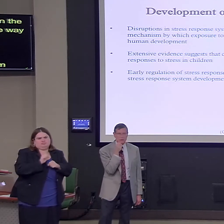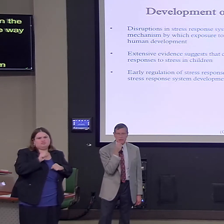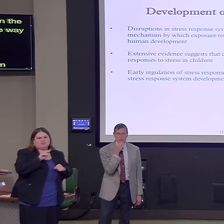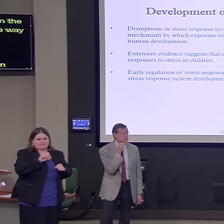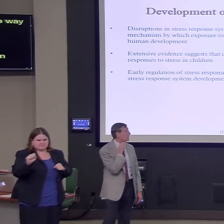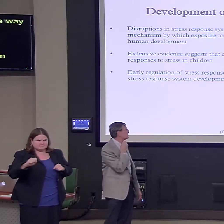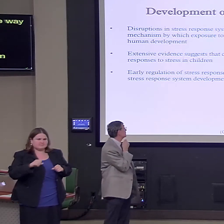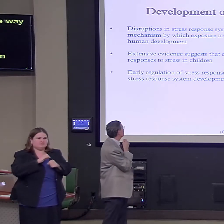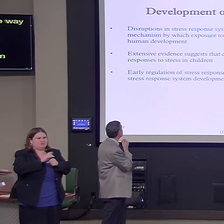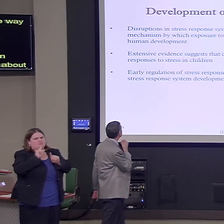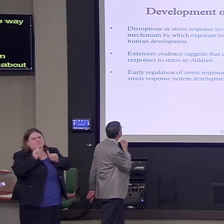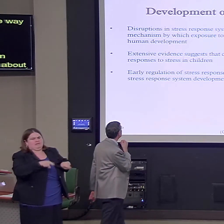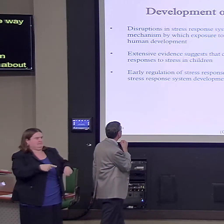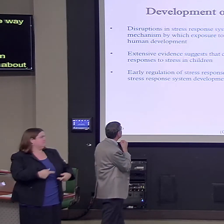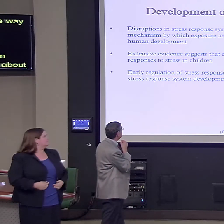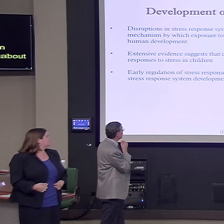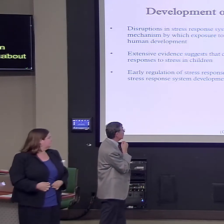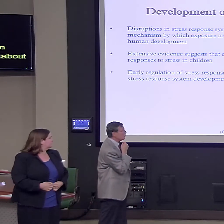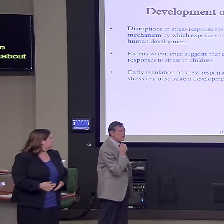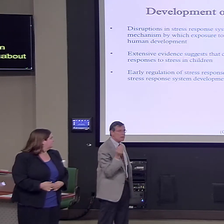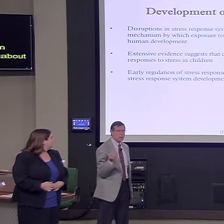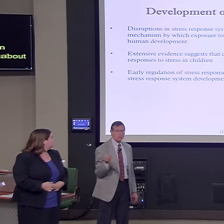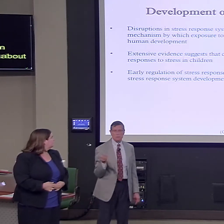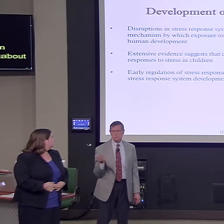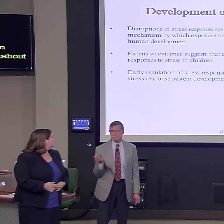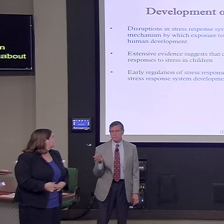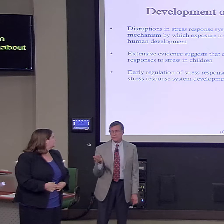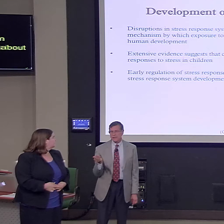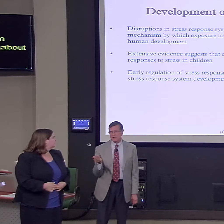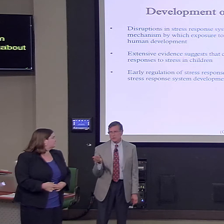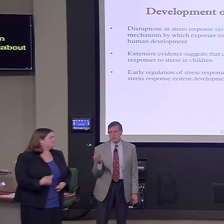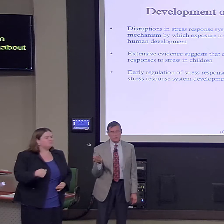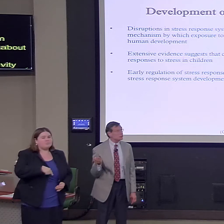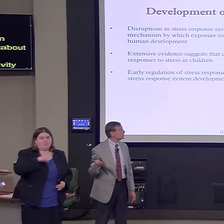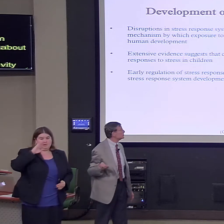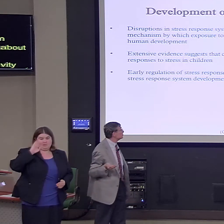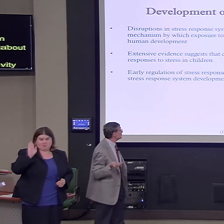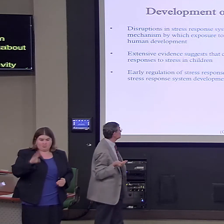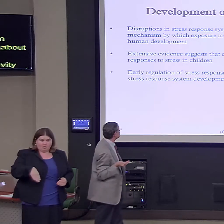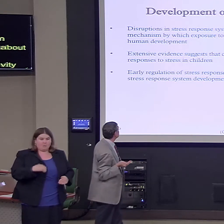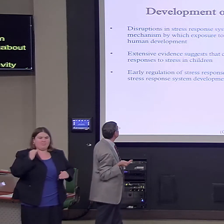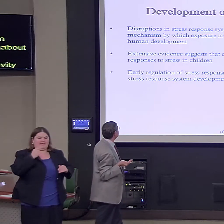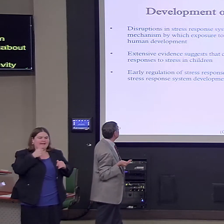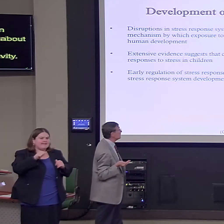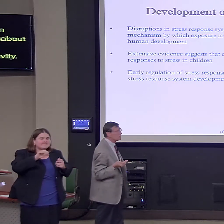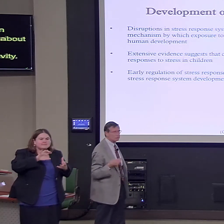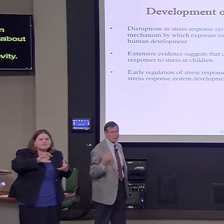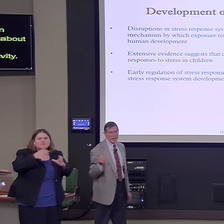And stress responsivity. And we know that disruptions in stress responsivity